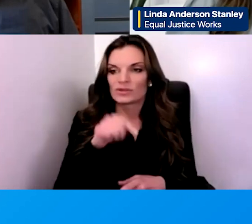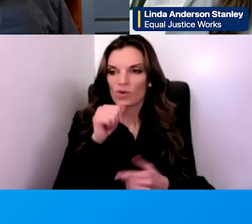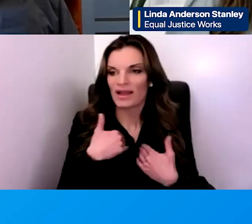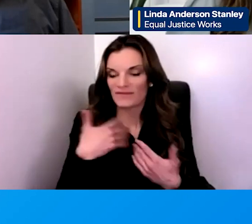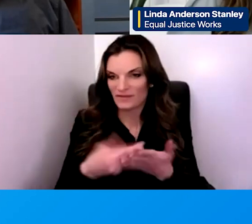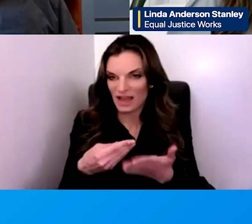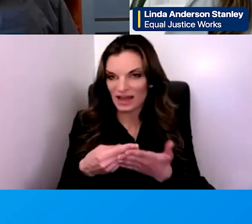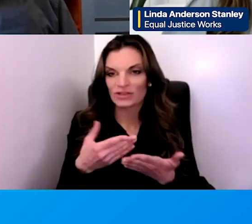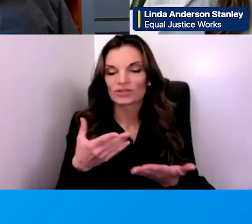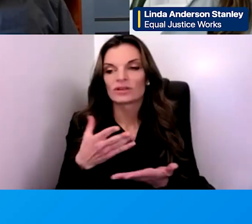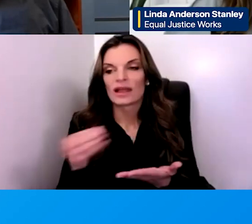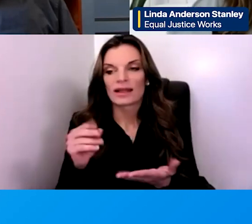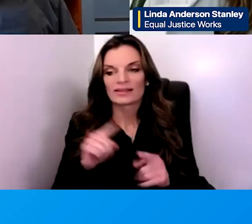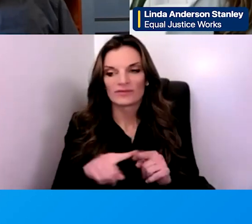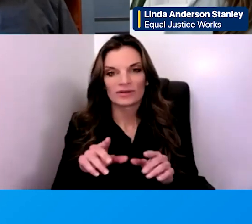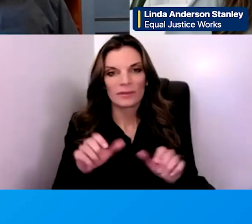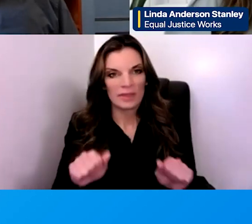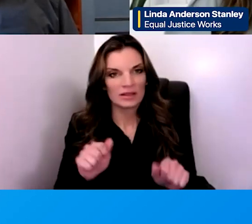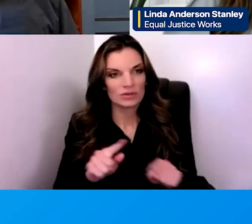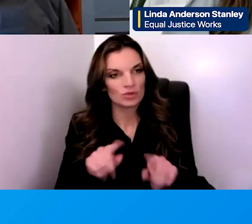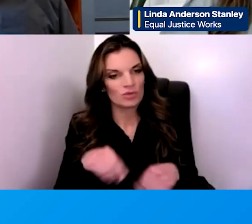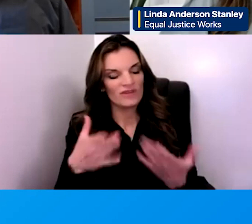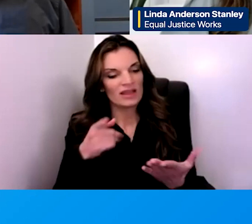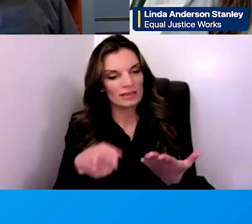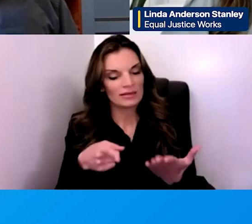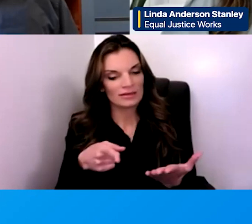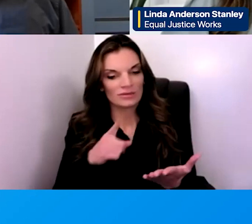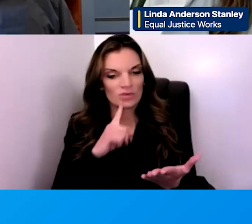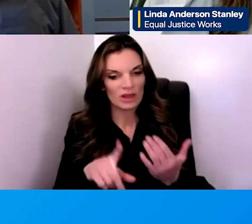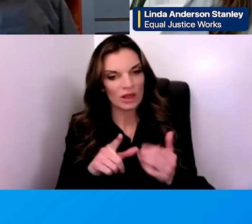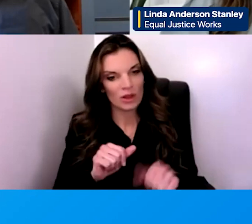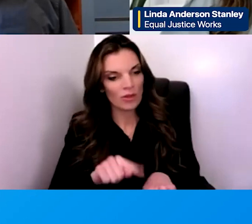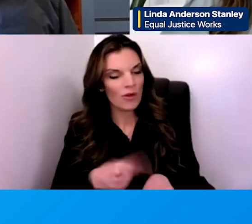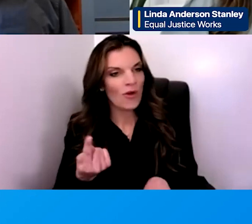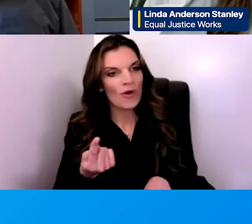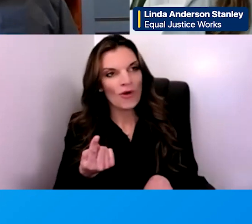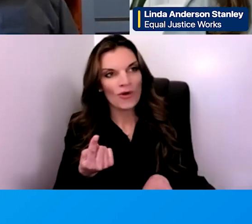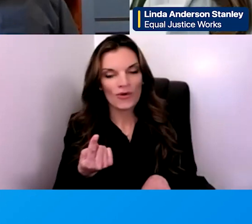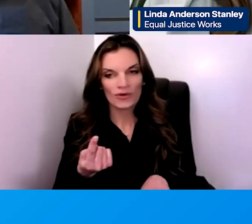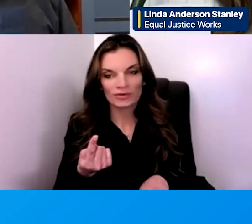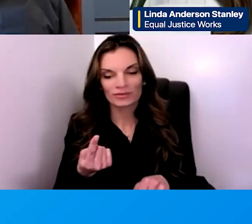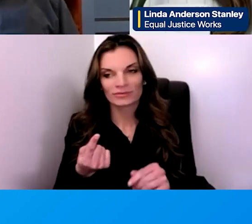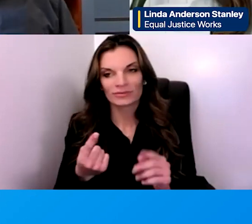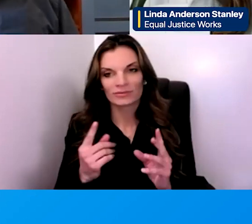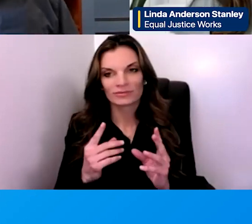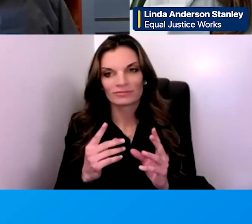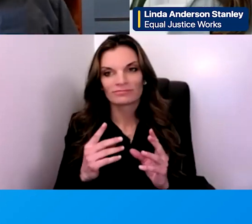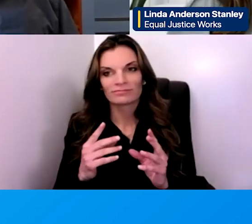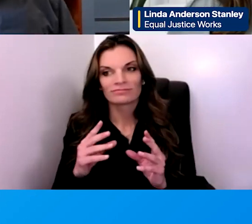and capacity resources to provide these long, lengthy trials. But lawyers can still help prepare communities for